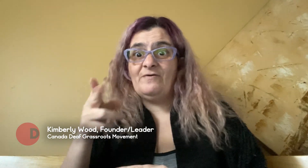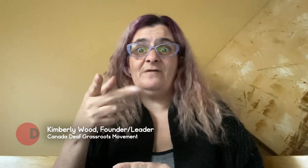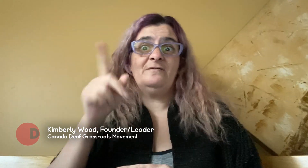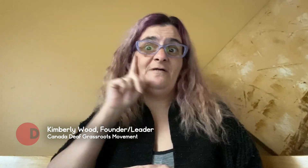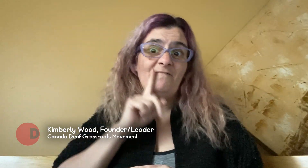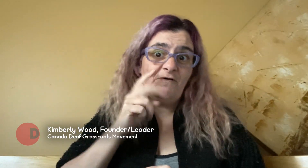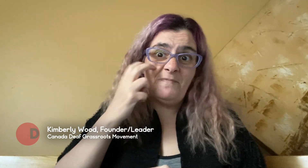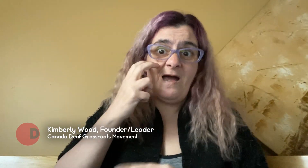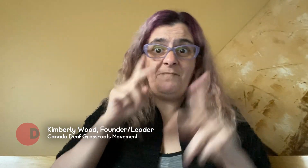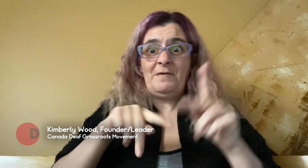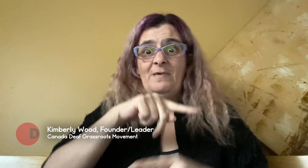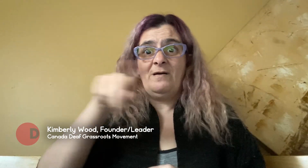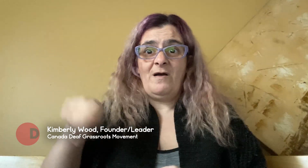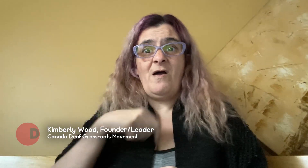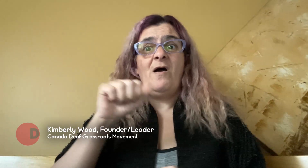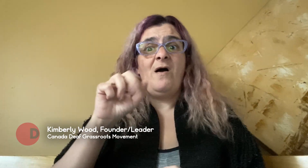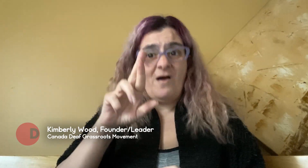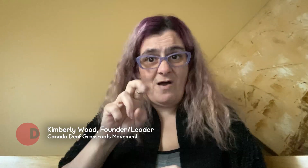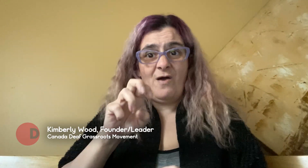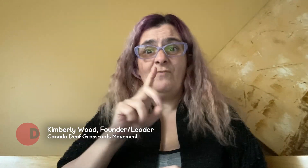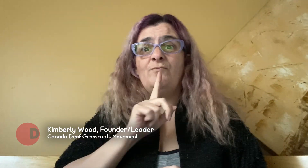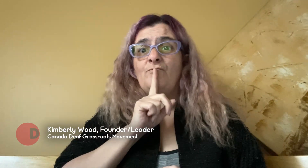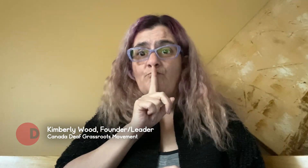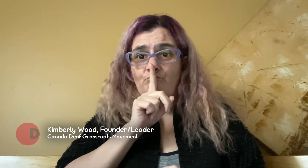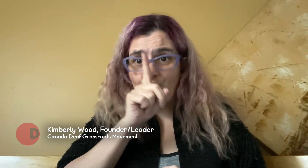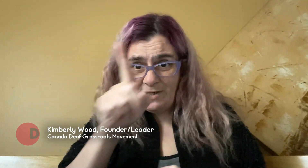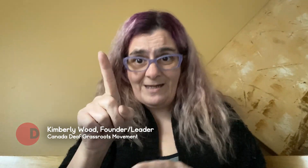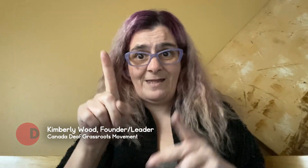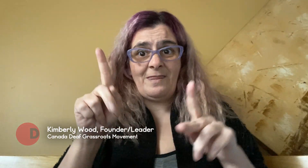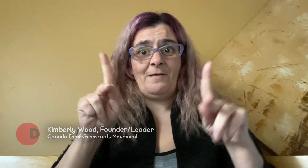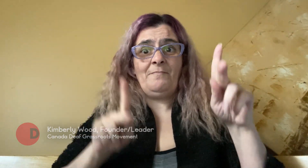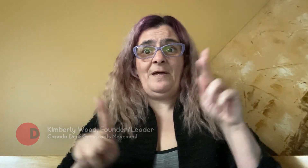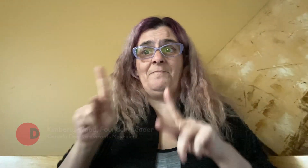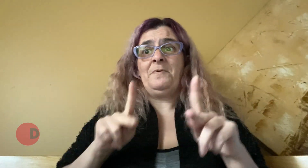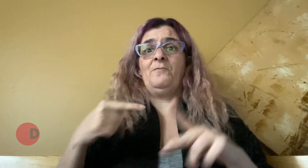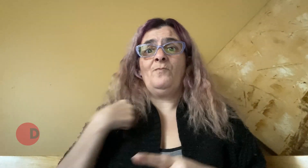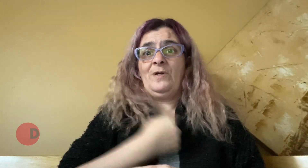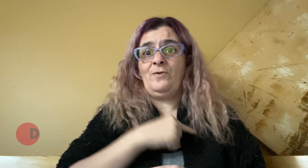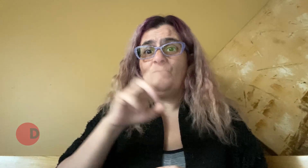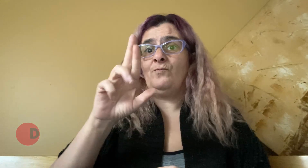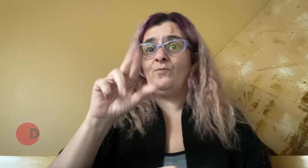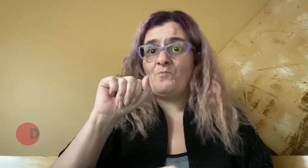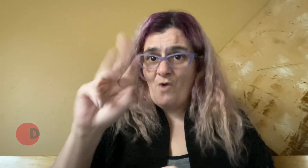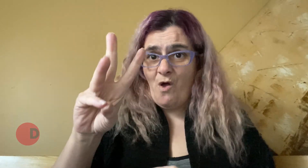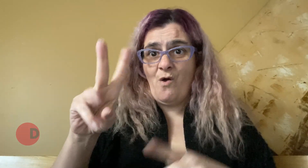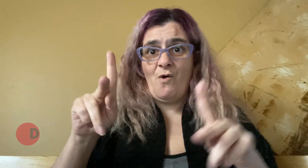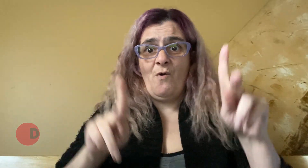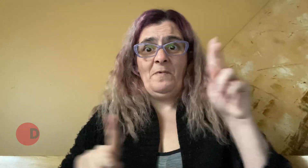Deaf and hard of hearing... Deaf-blind, we are the real people,